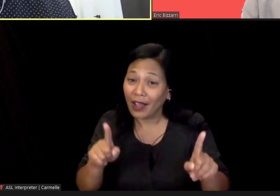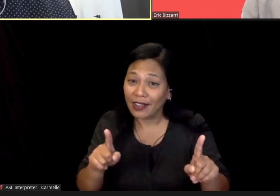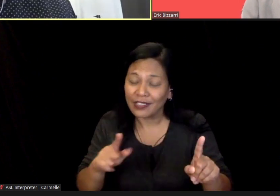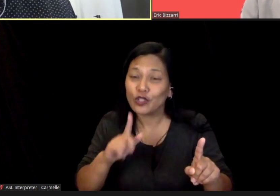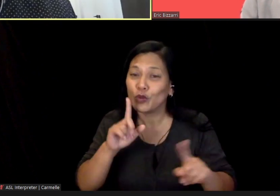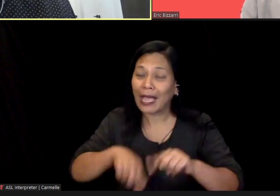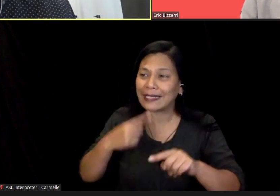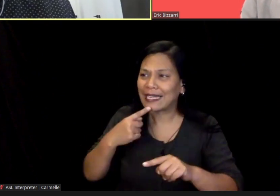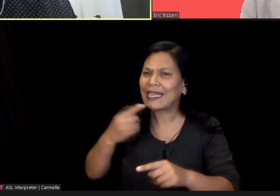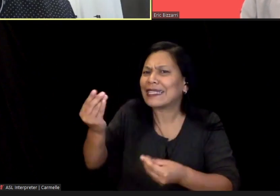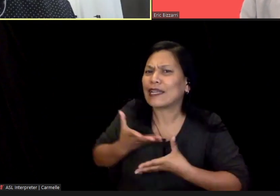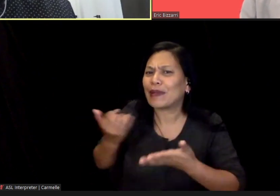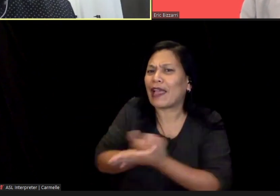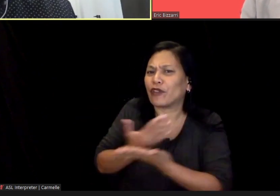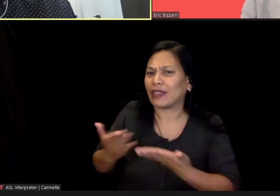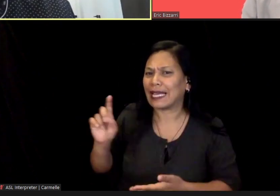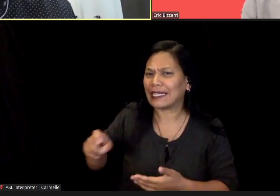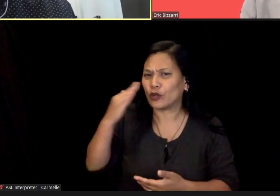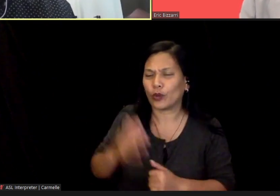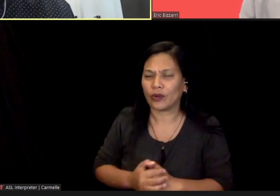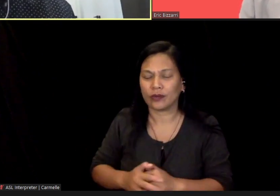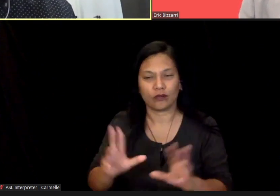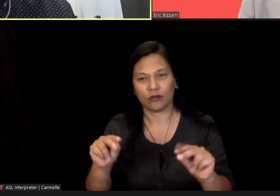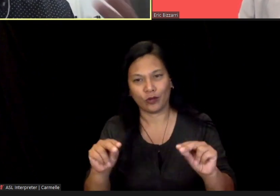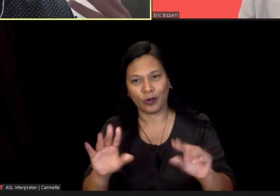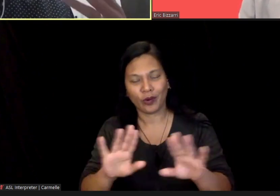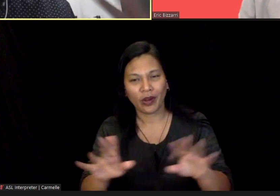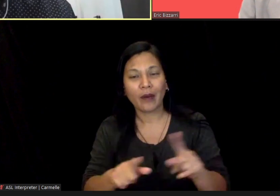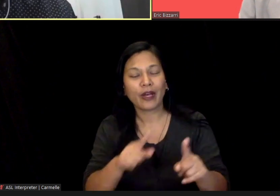But if you do your homework and due diligence and you have questions that are thoughtful